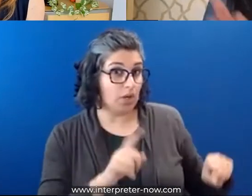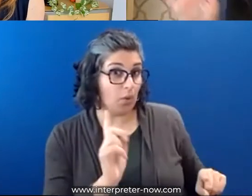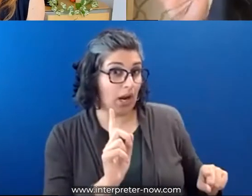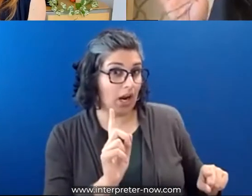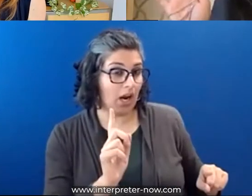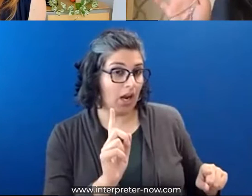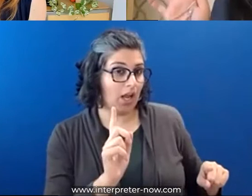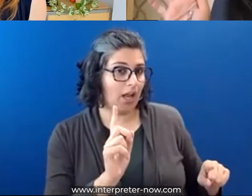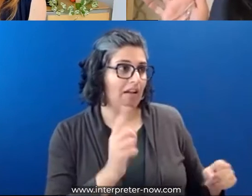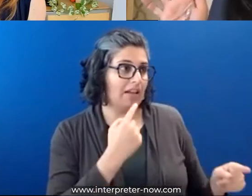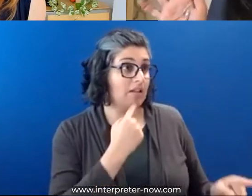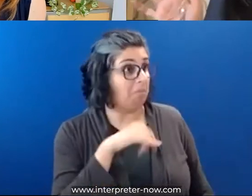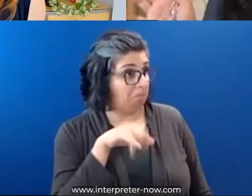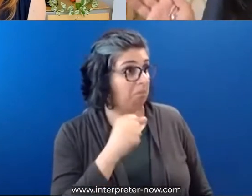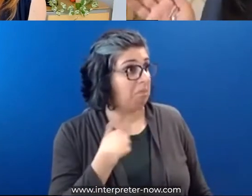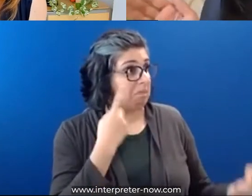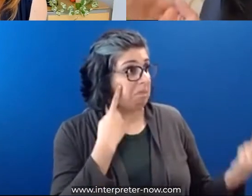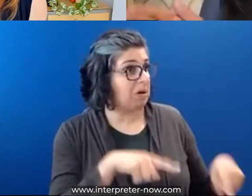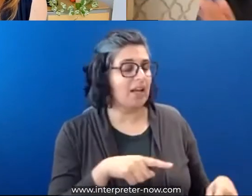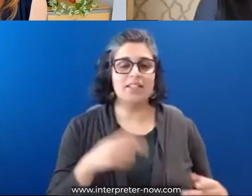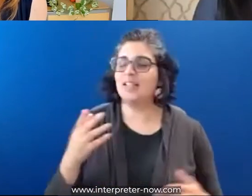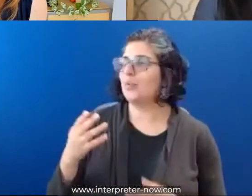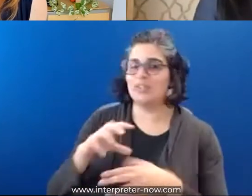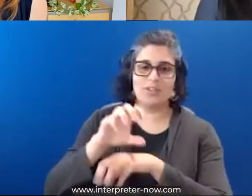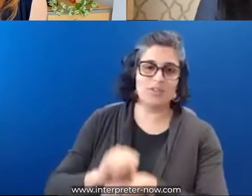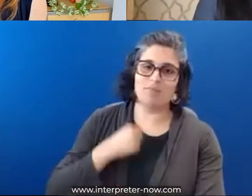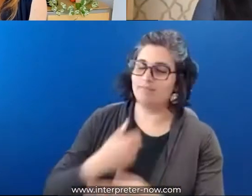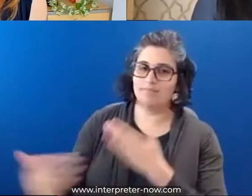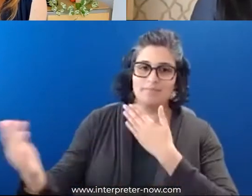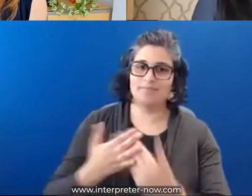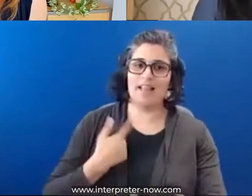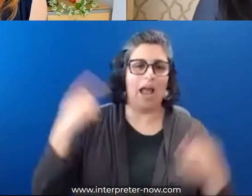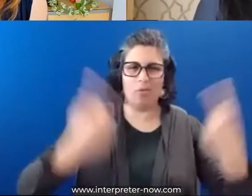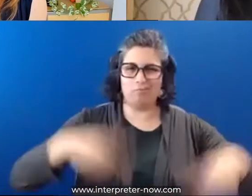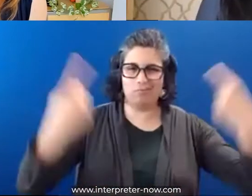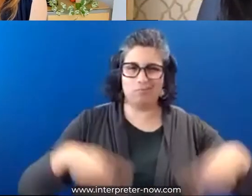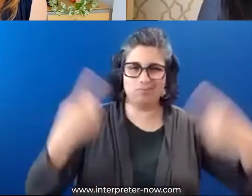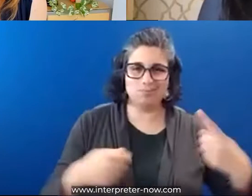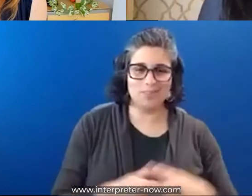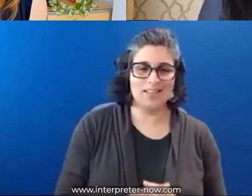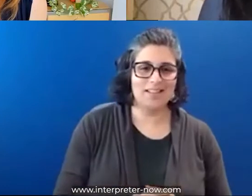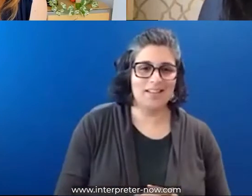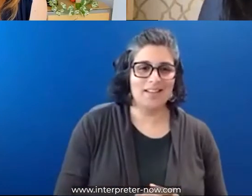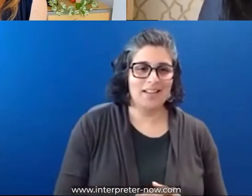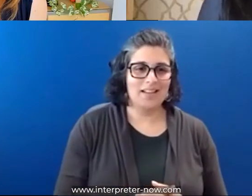It through him completely off balance, because he was used to no matter what it was, I was going to argue the opposite. We've gotten ourselves into that pattern.